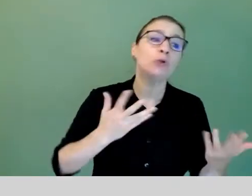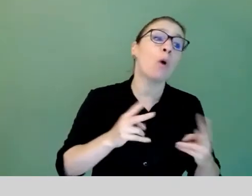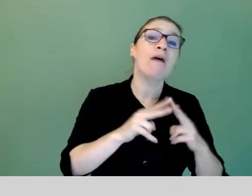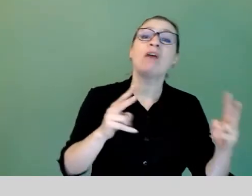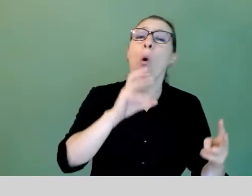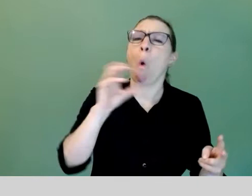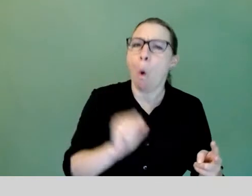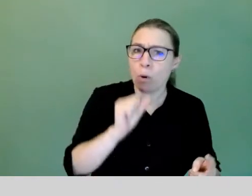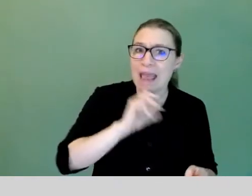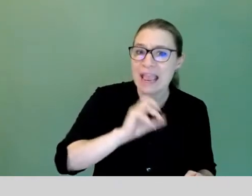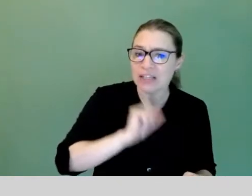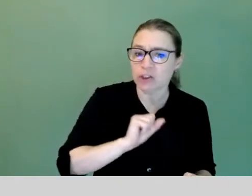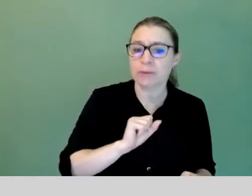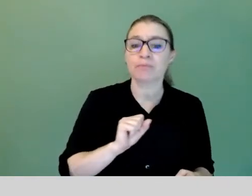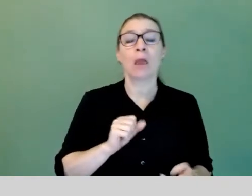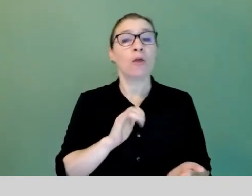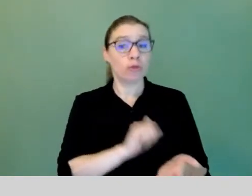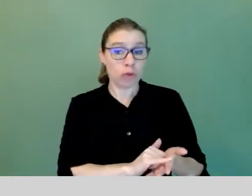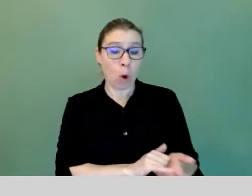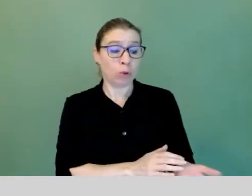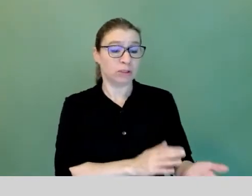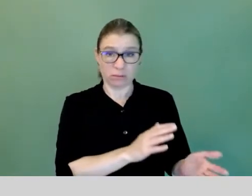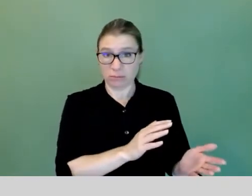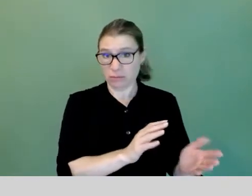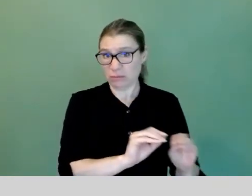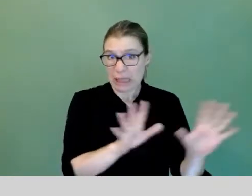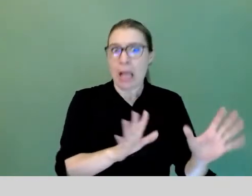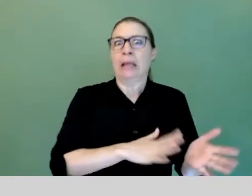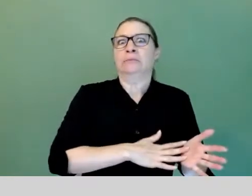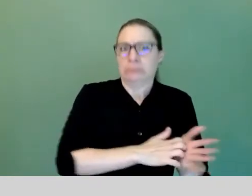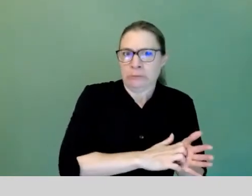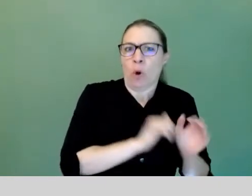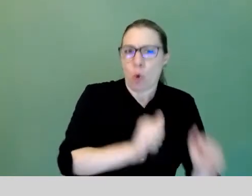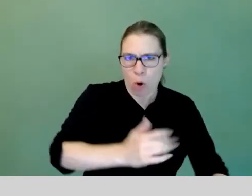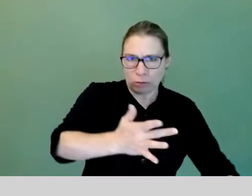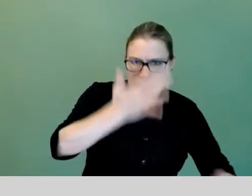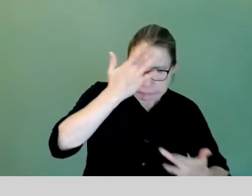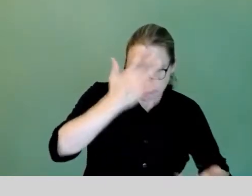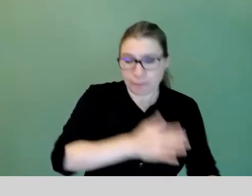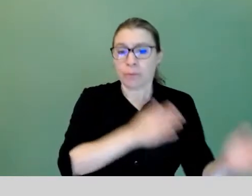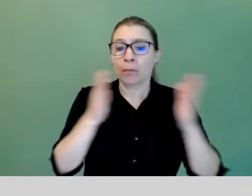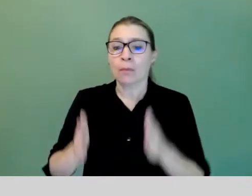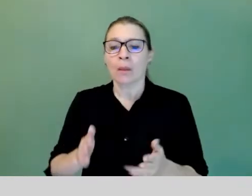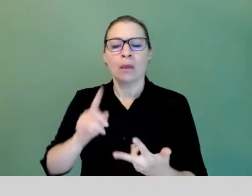Infected individuals are just as they sound. Those who have been infected with a pathogen,